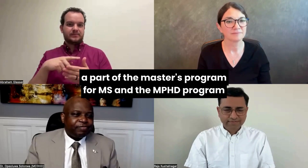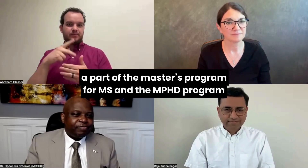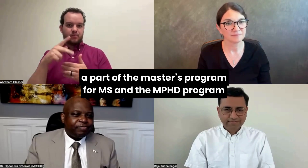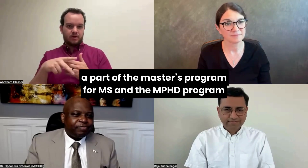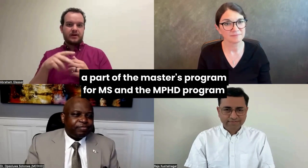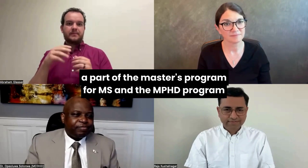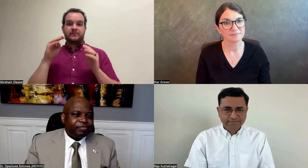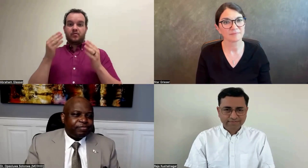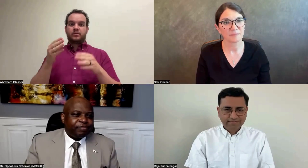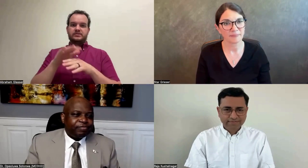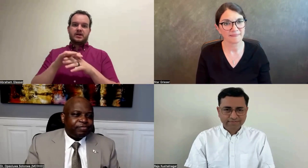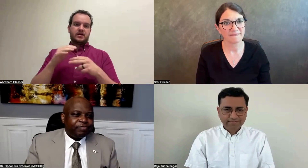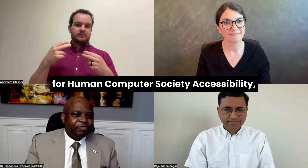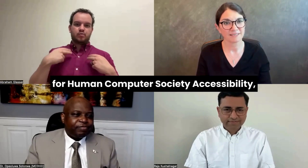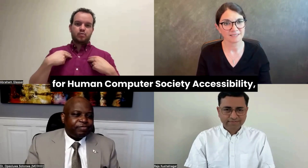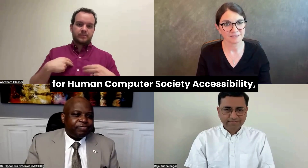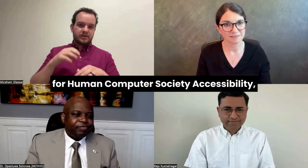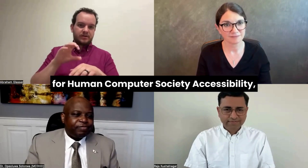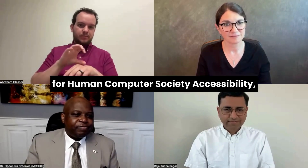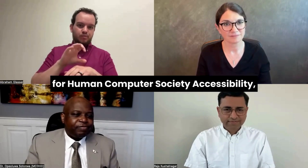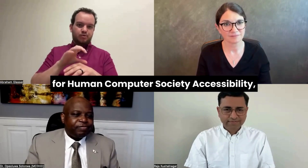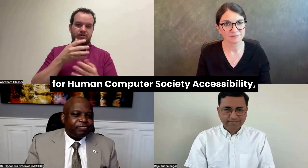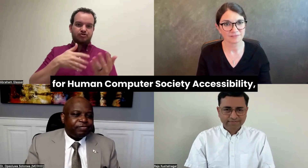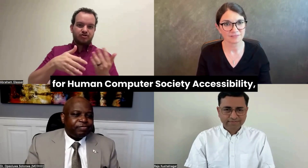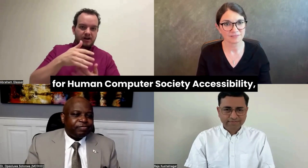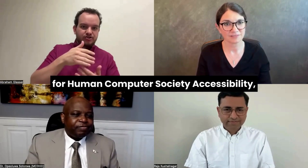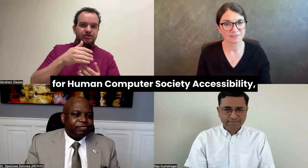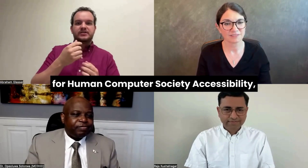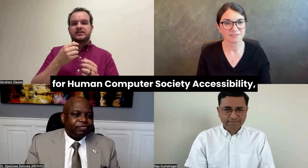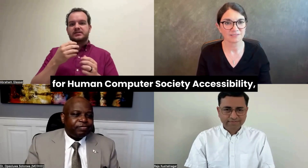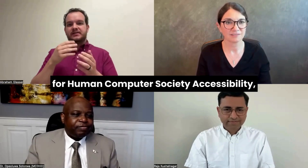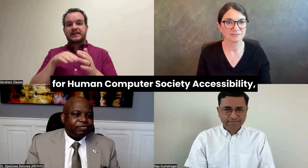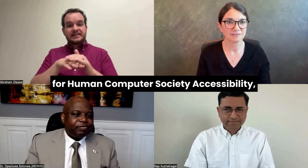for Human Computer Society Accessibility,